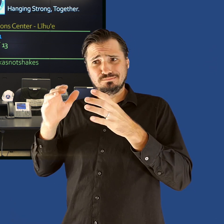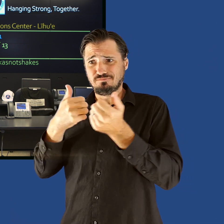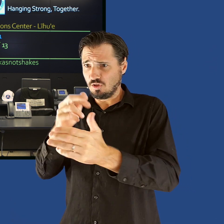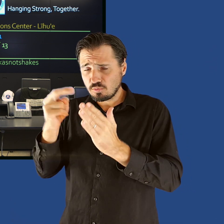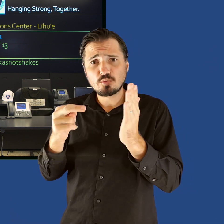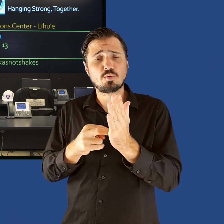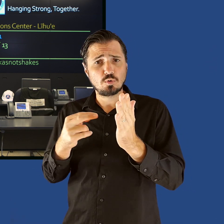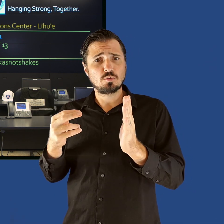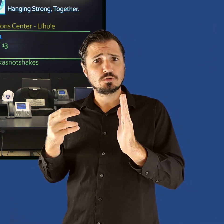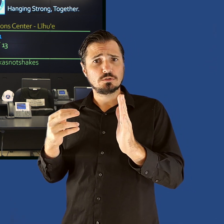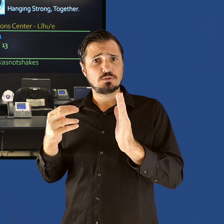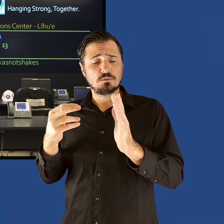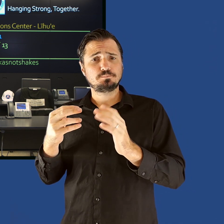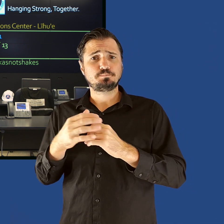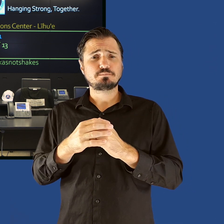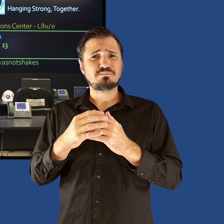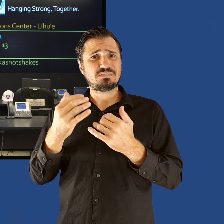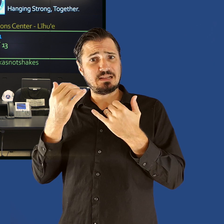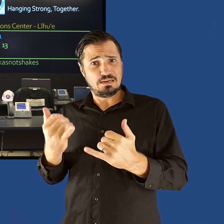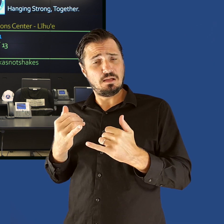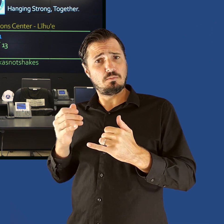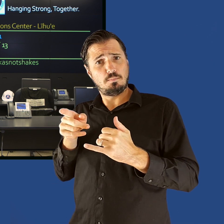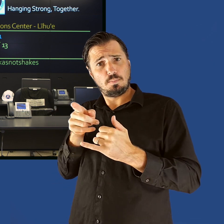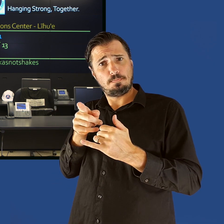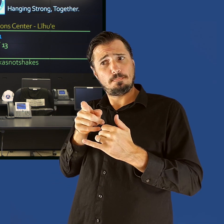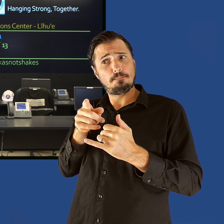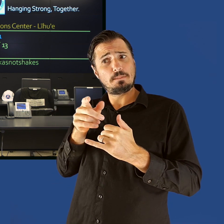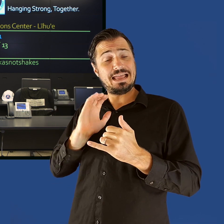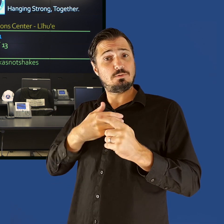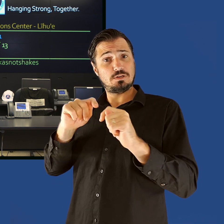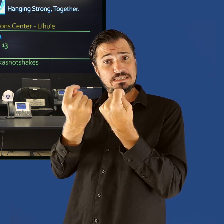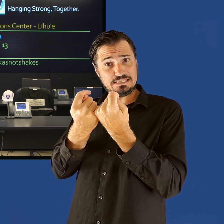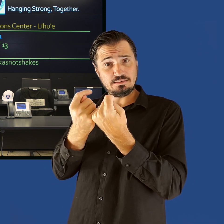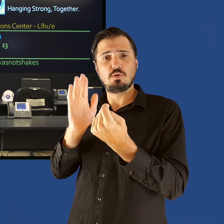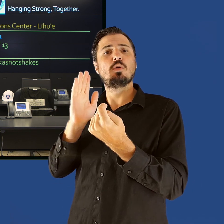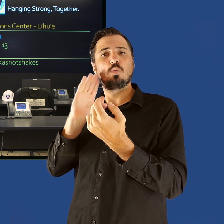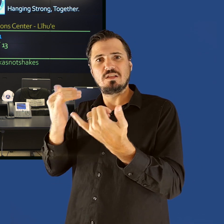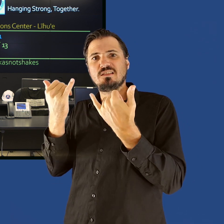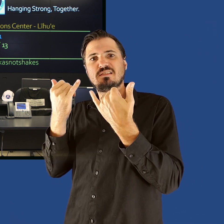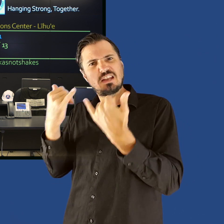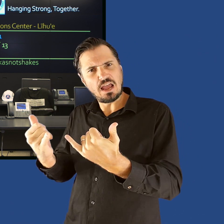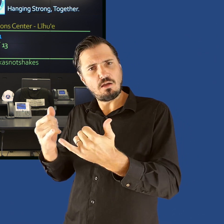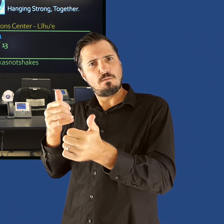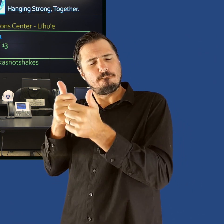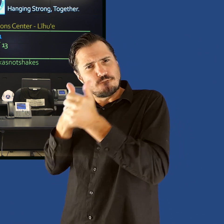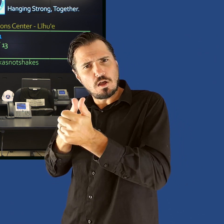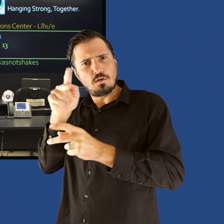And with the increased movement of people in our community, they will focus more intently on monitoring those under quarantine.